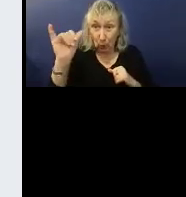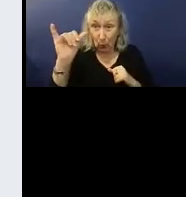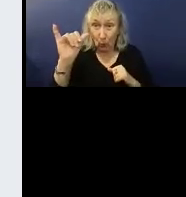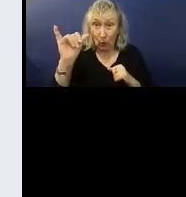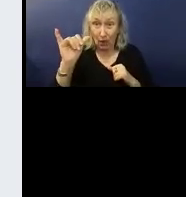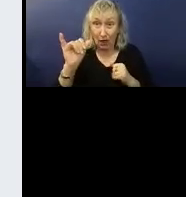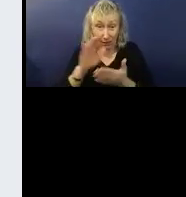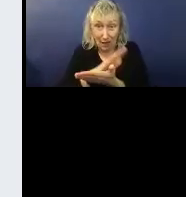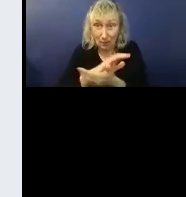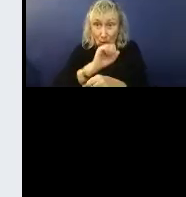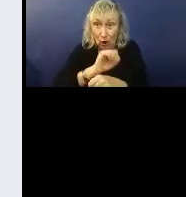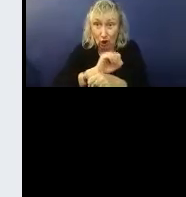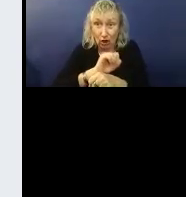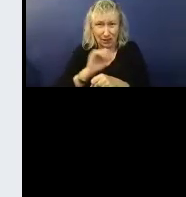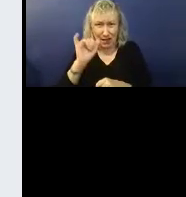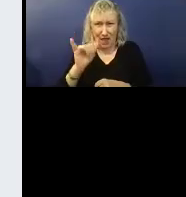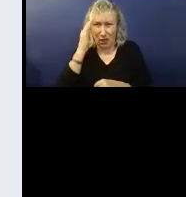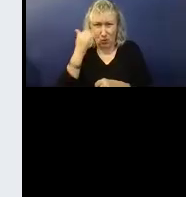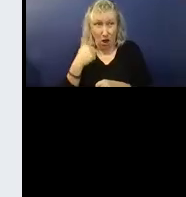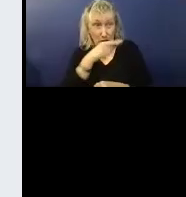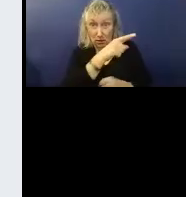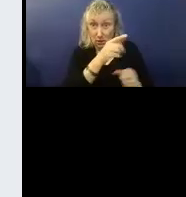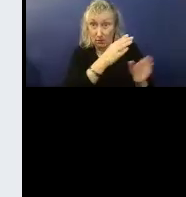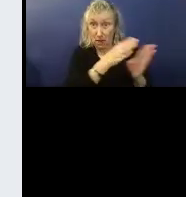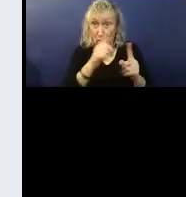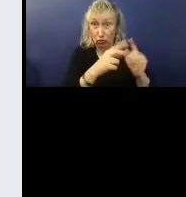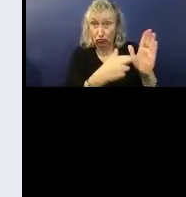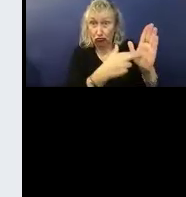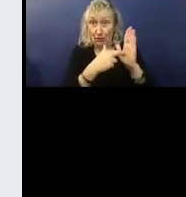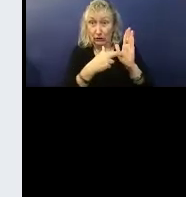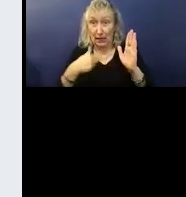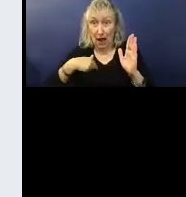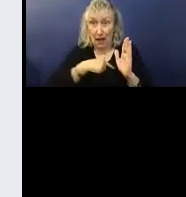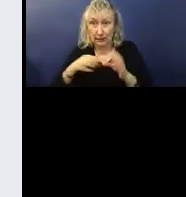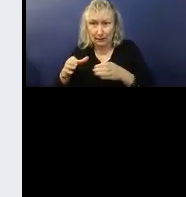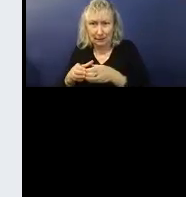So I got confused as to why that information or why the union wouldn't be